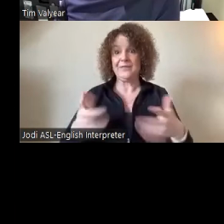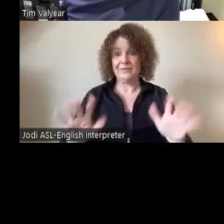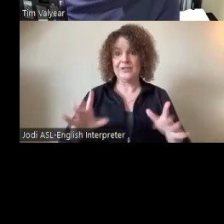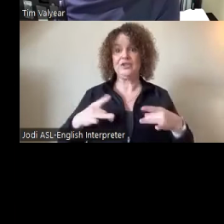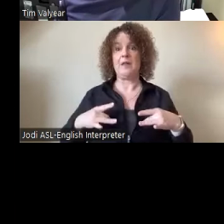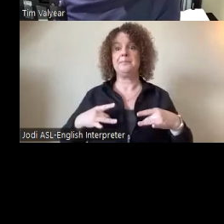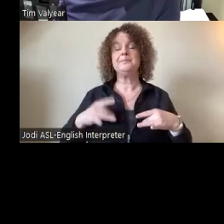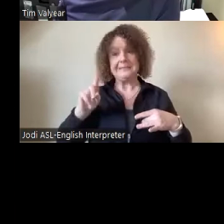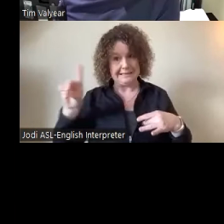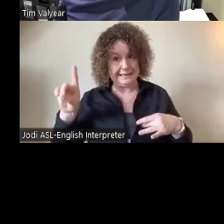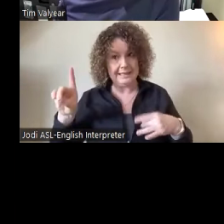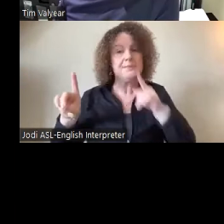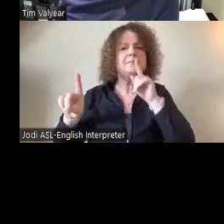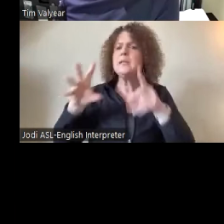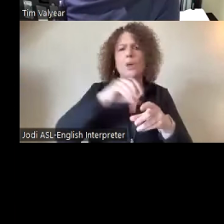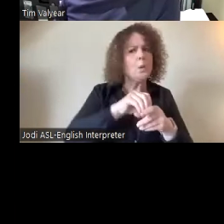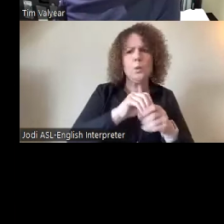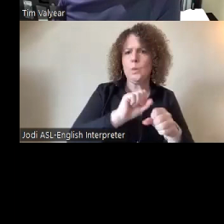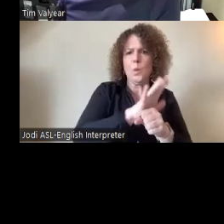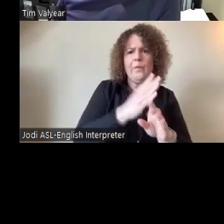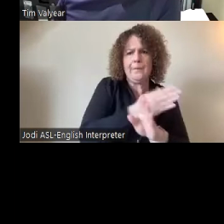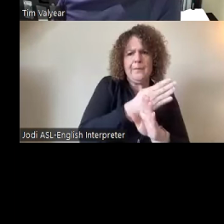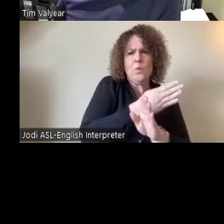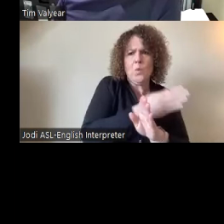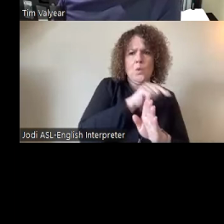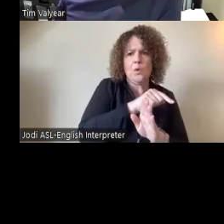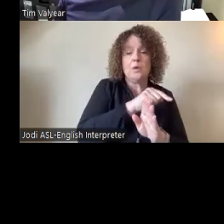for more than 17 million, or one in three, and 3 million